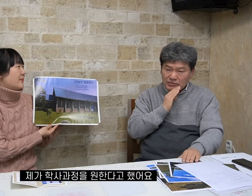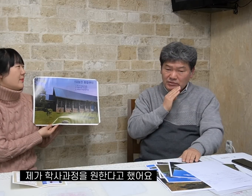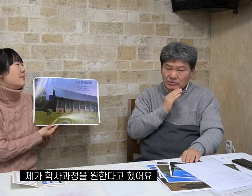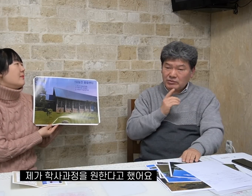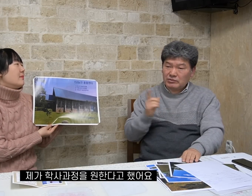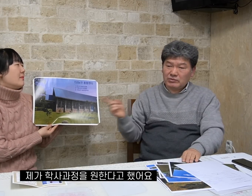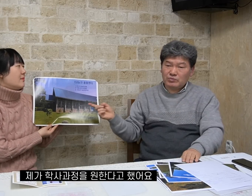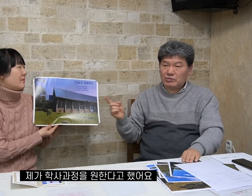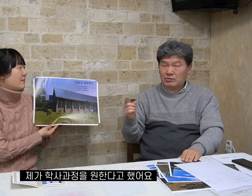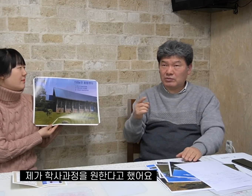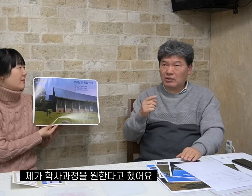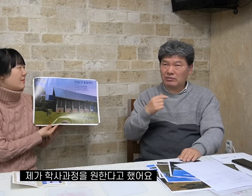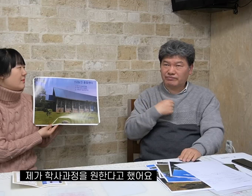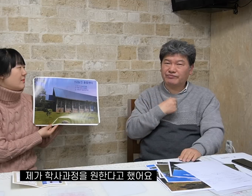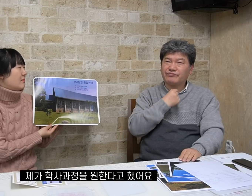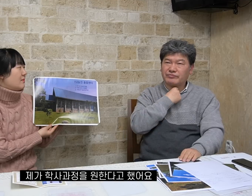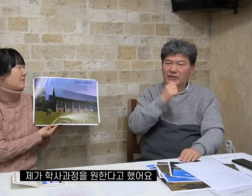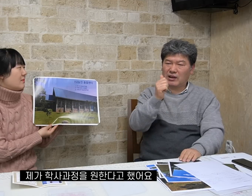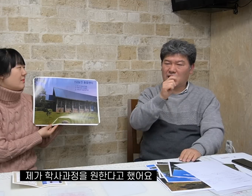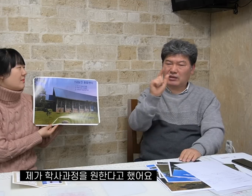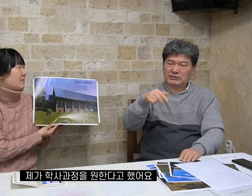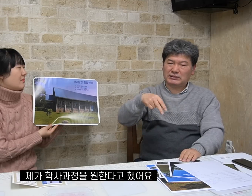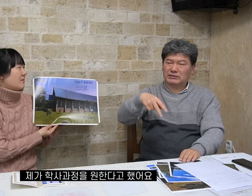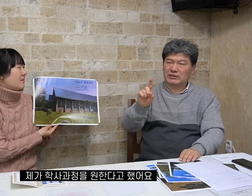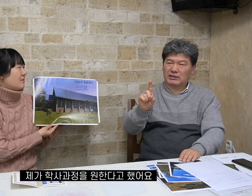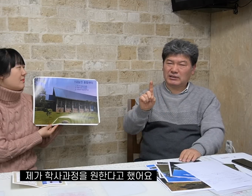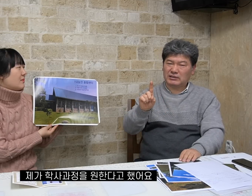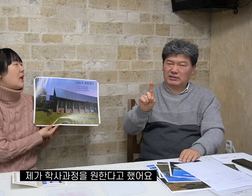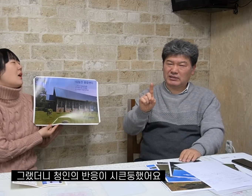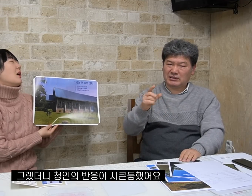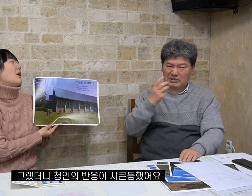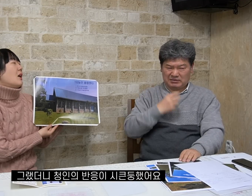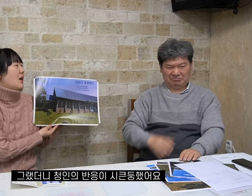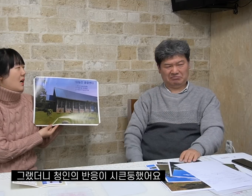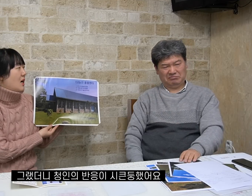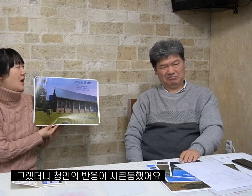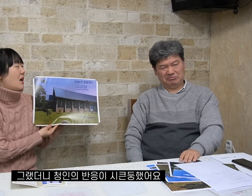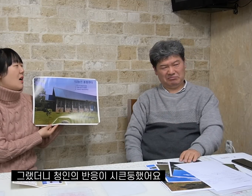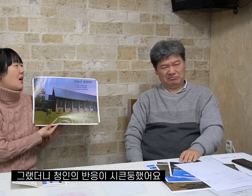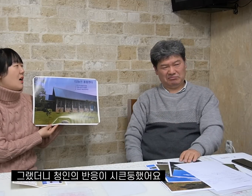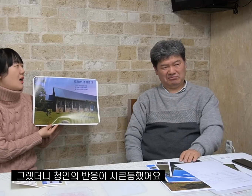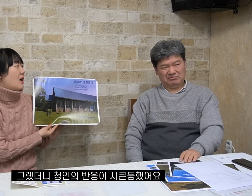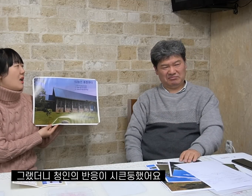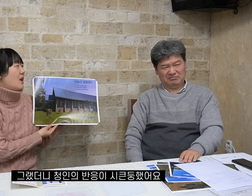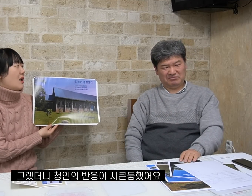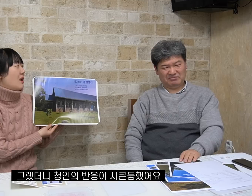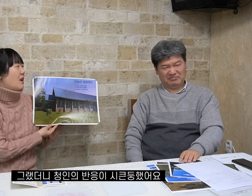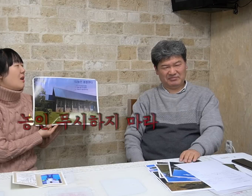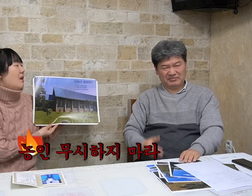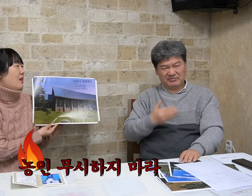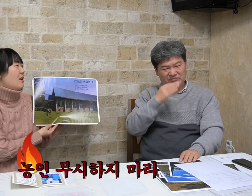so I said that I wanted an undergraduate course. Then, hearing's reaction was bittersweet.